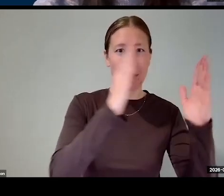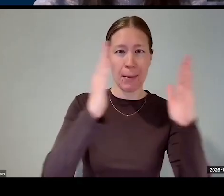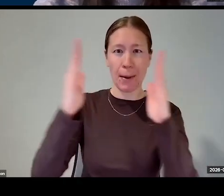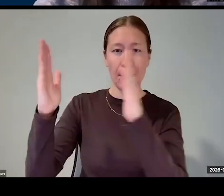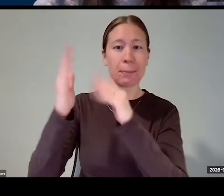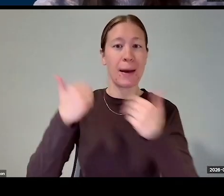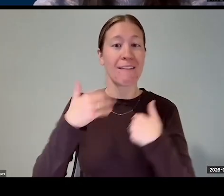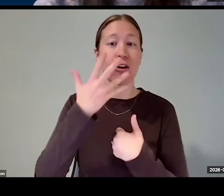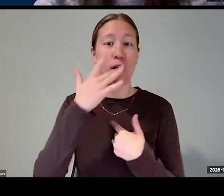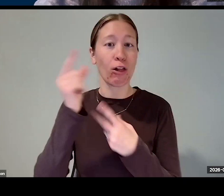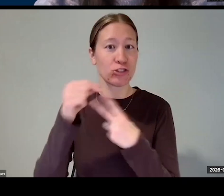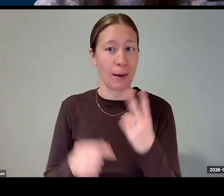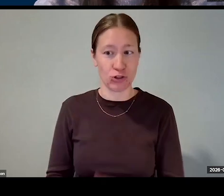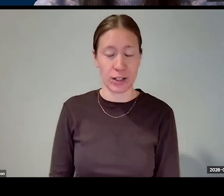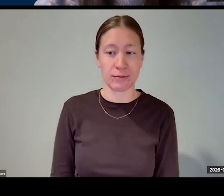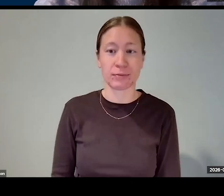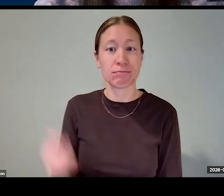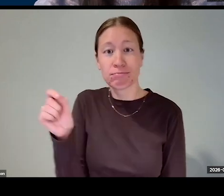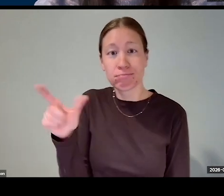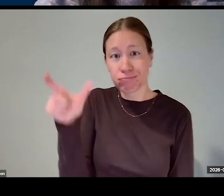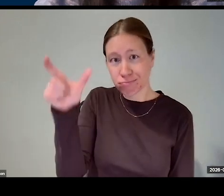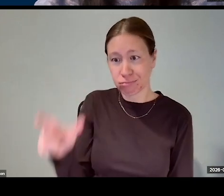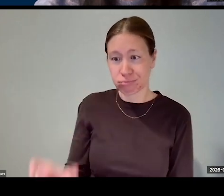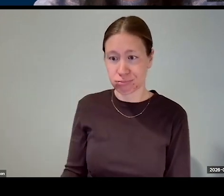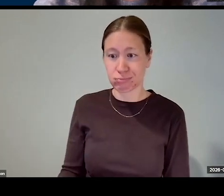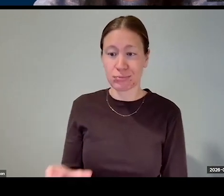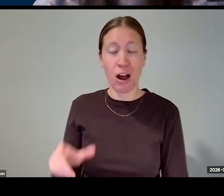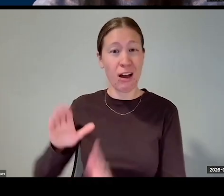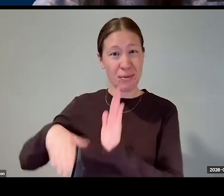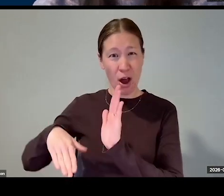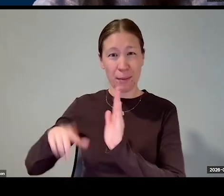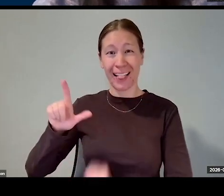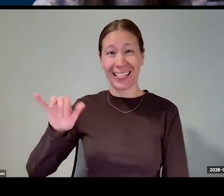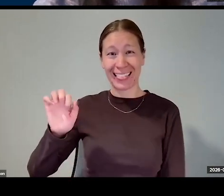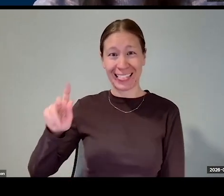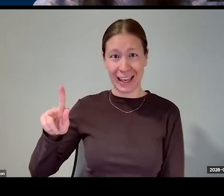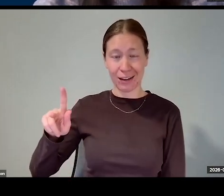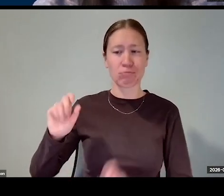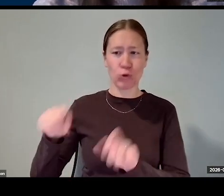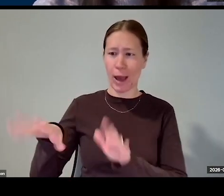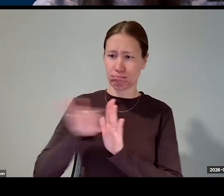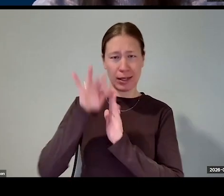So I would click link from my dropdown options and then I can just pick a different color,